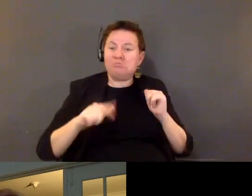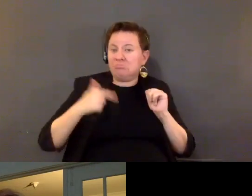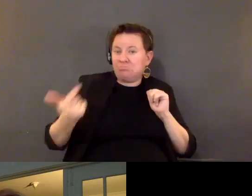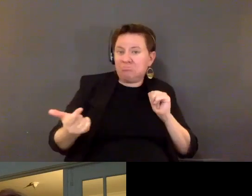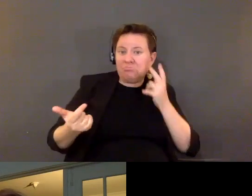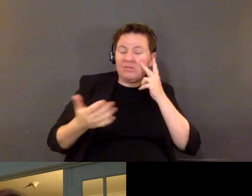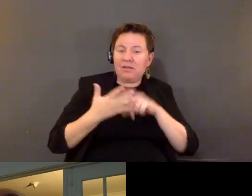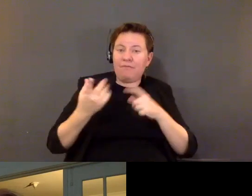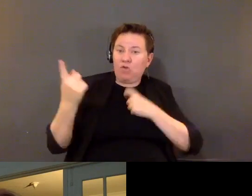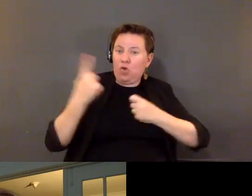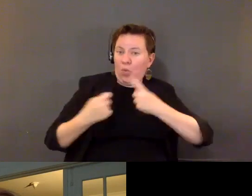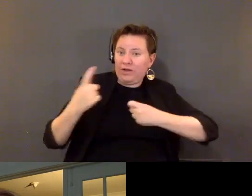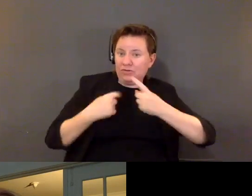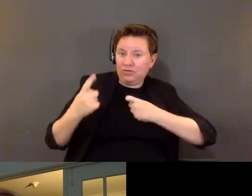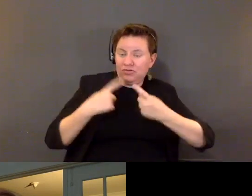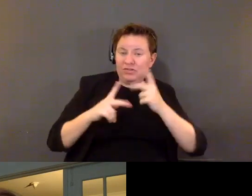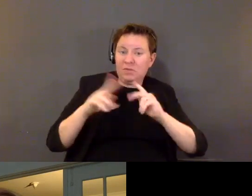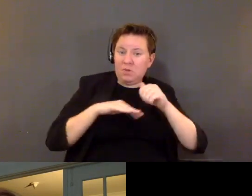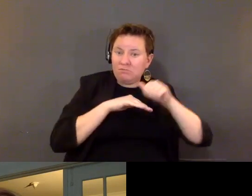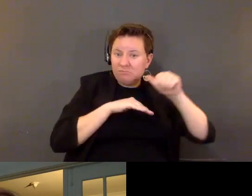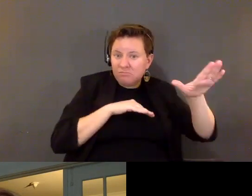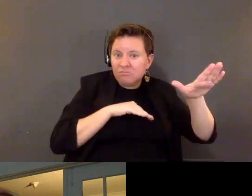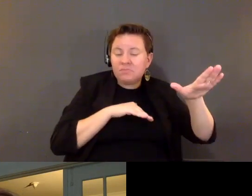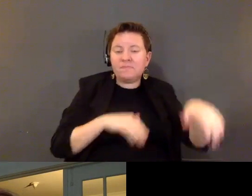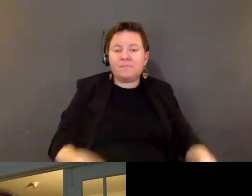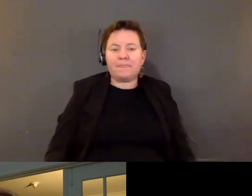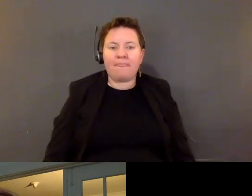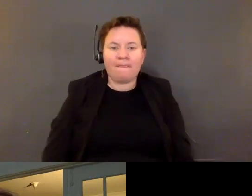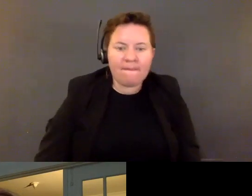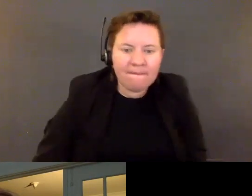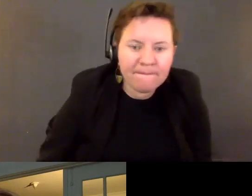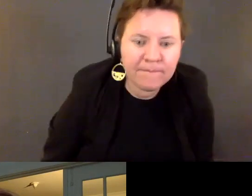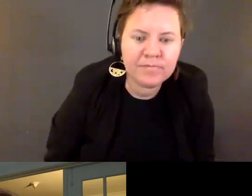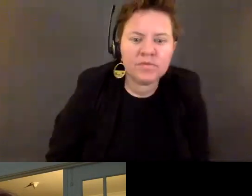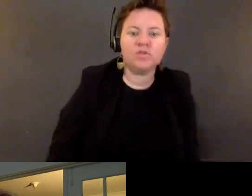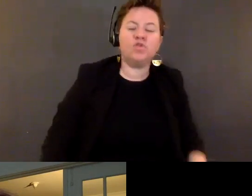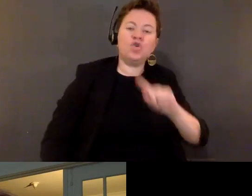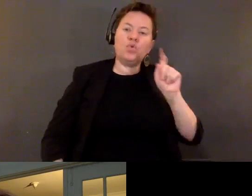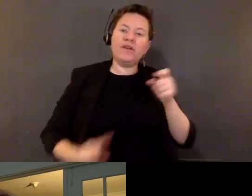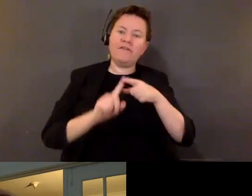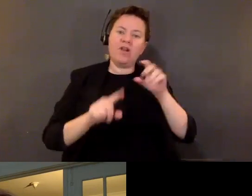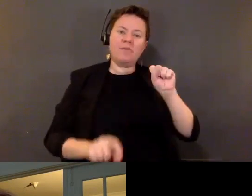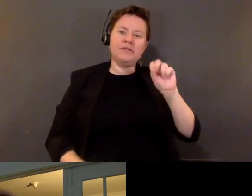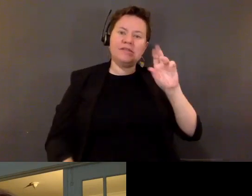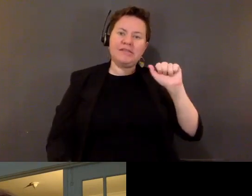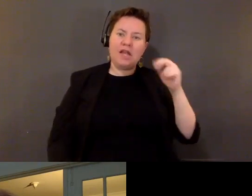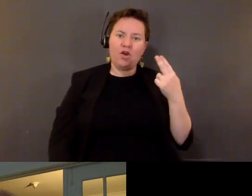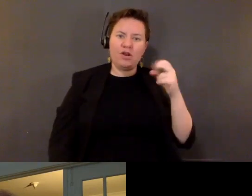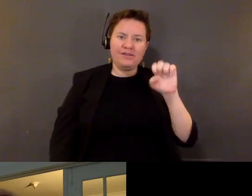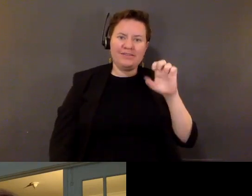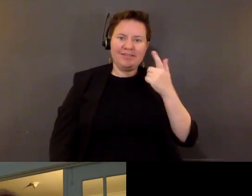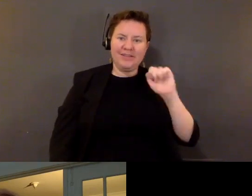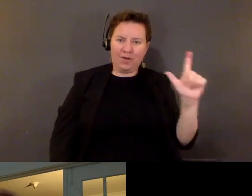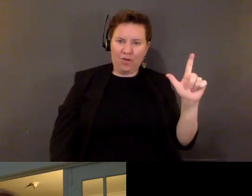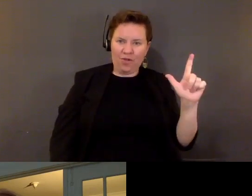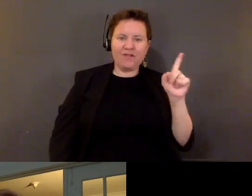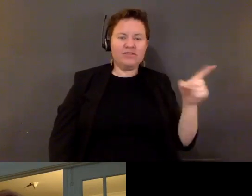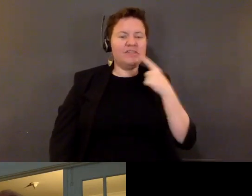people have submitted um so there's a question from sarah siegel and she says uh thanks for